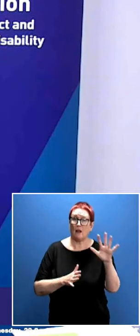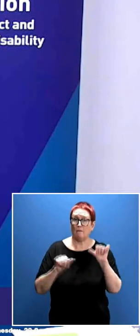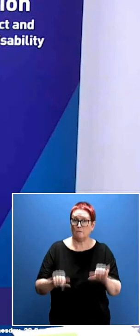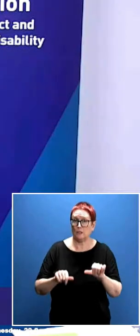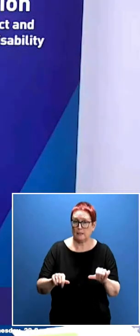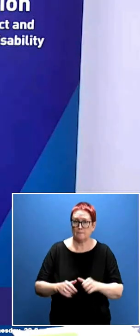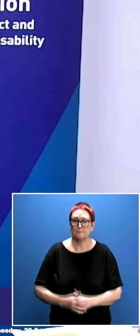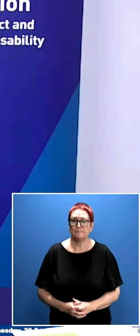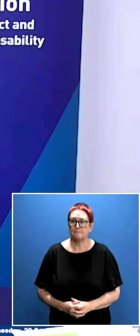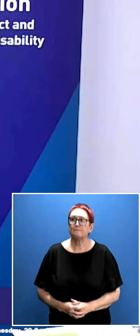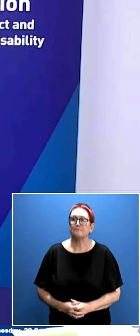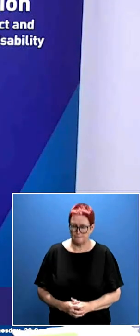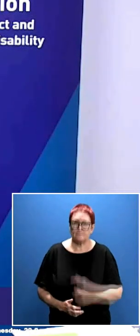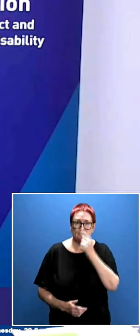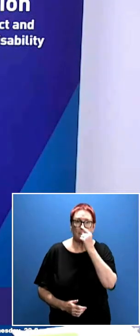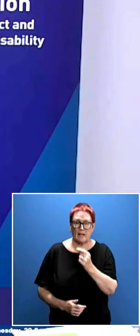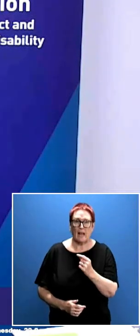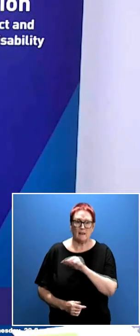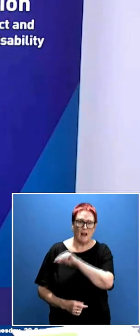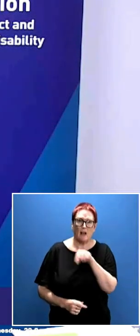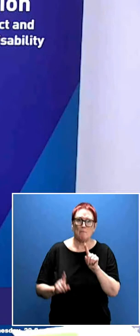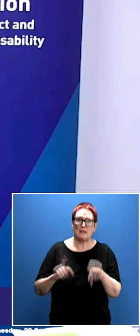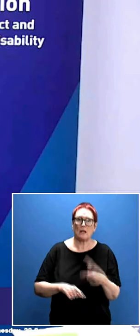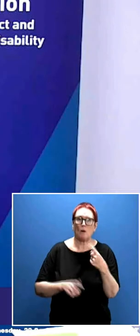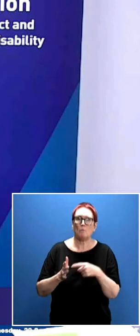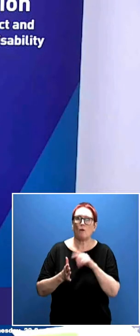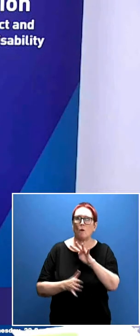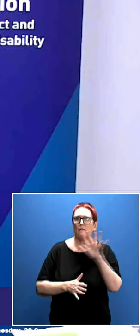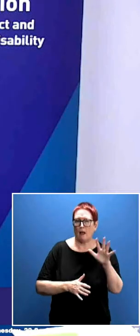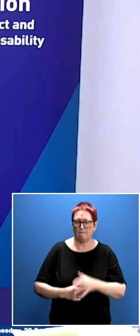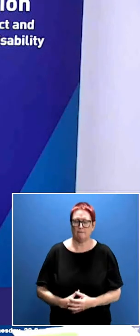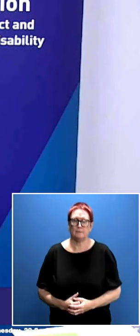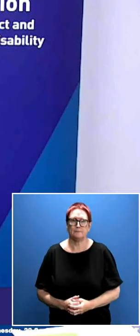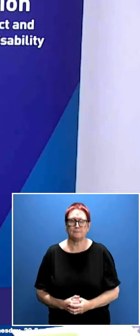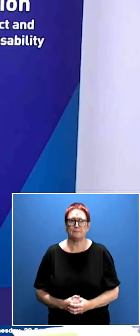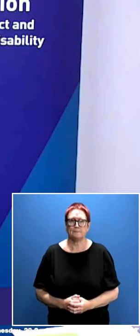All right, we will do that. We will resume at 1.45 Australian Eastern Standard Time. Thank you.